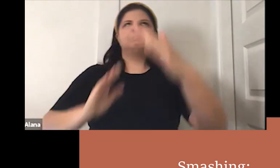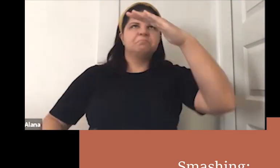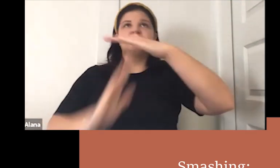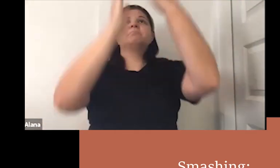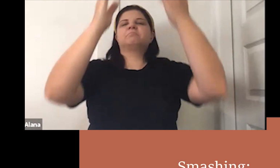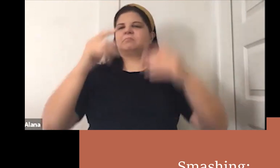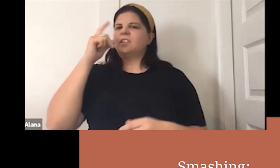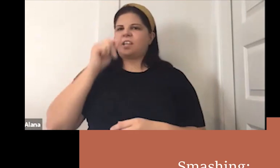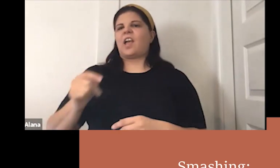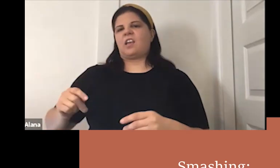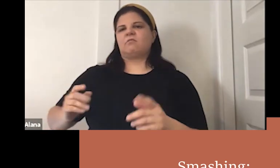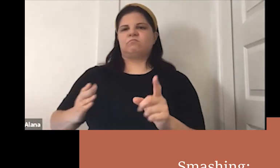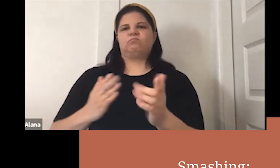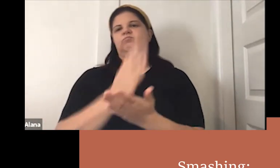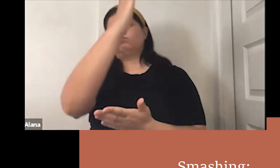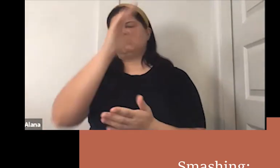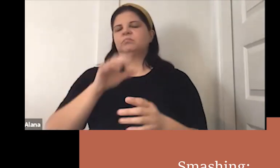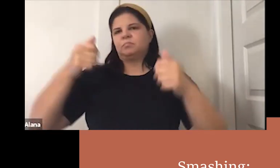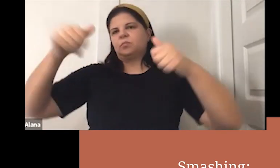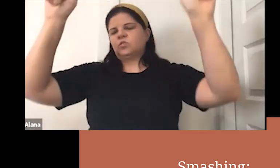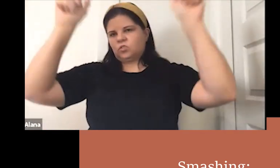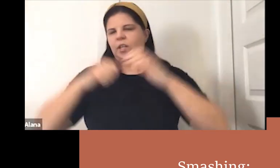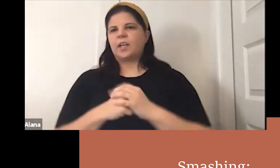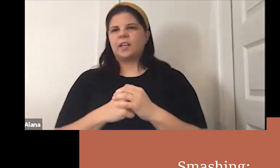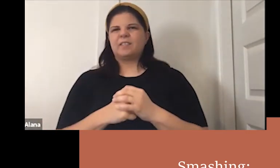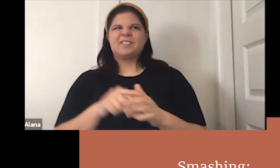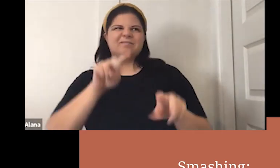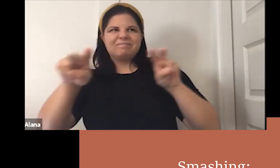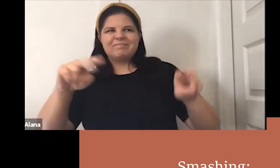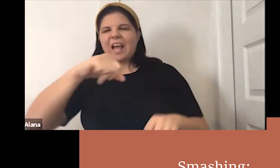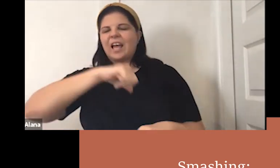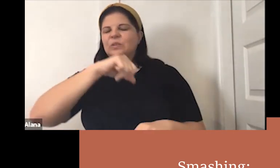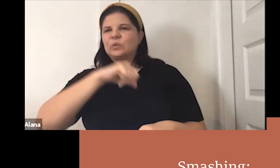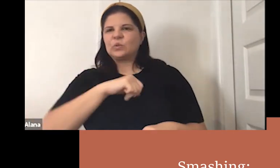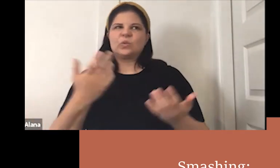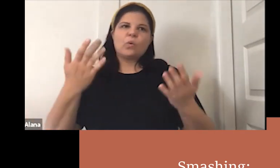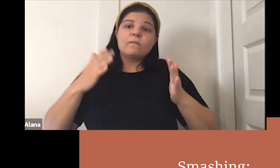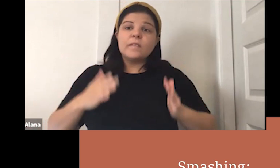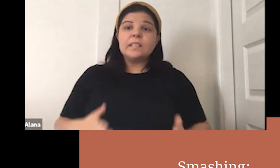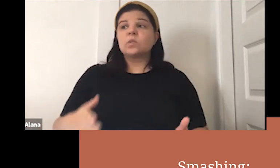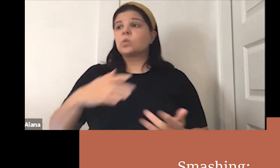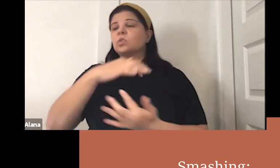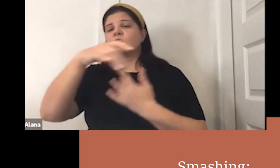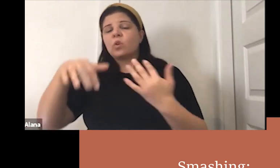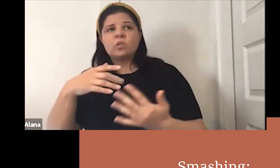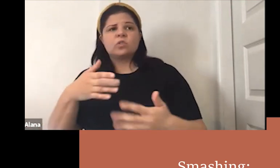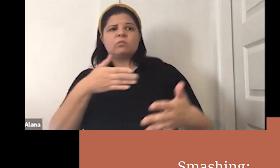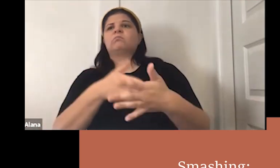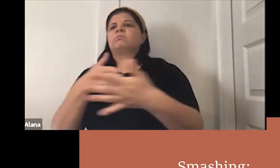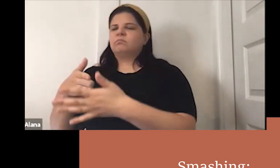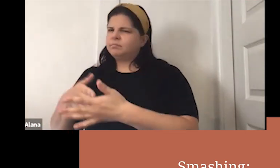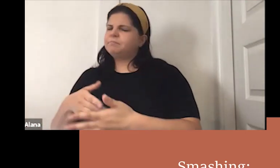the barriers, the visual metaphor of attitudinal, physical, social barriers.